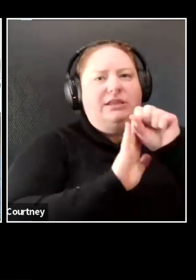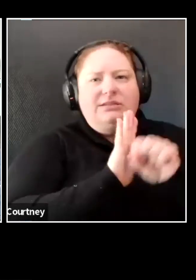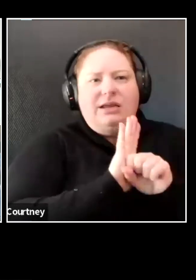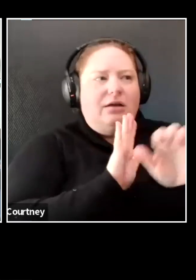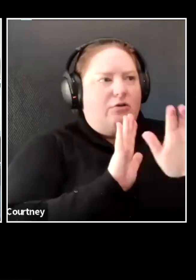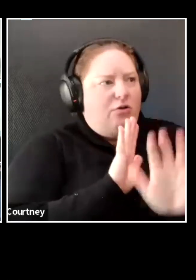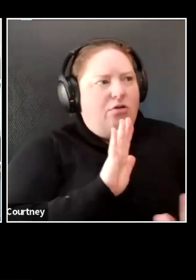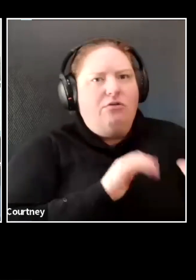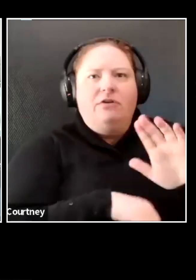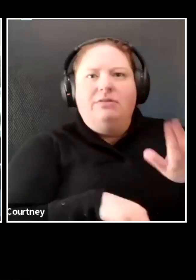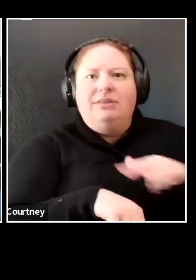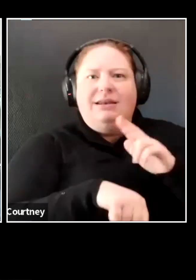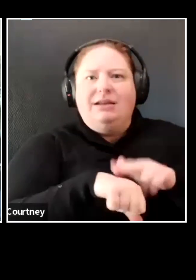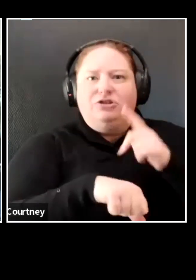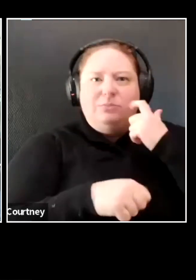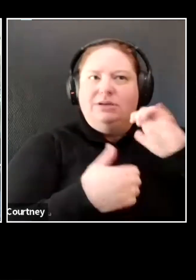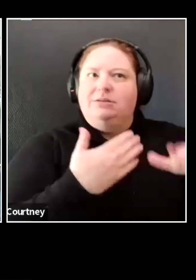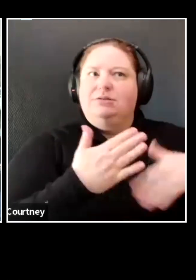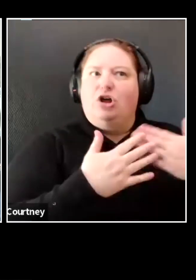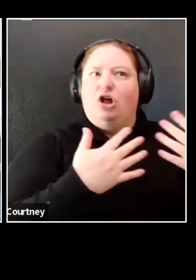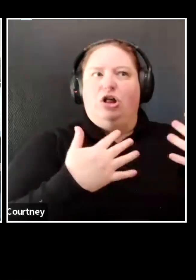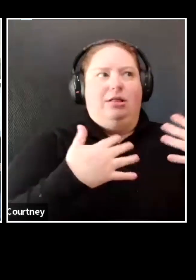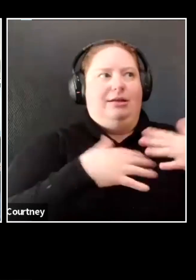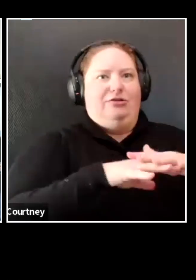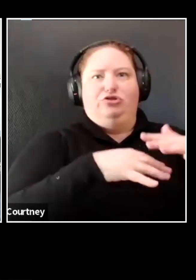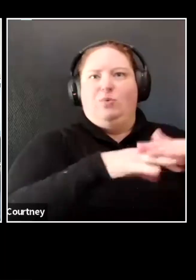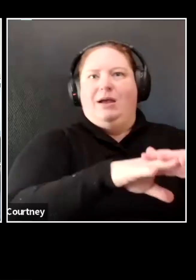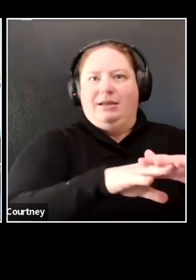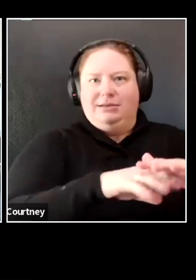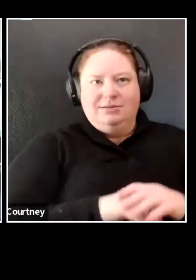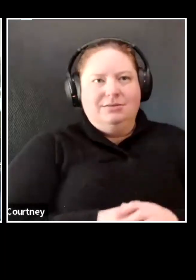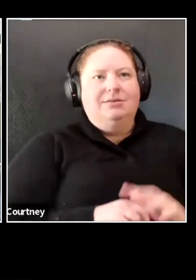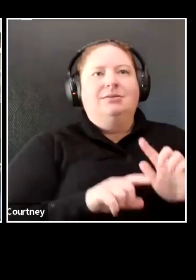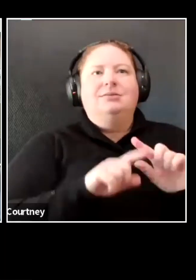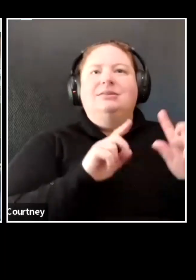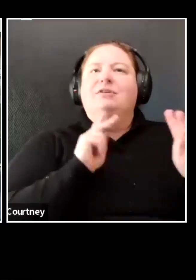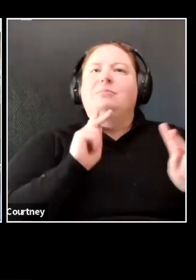it's all intertwined. um different have people have different levels of political engagement